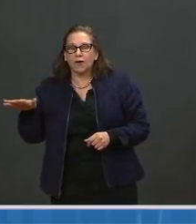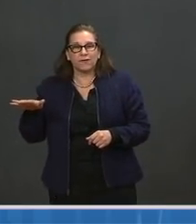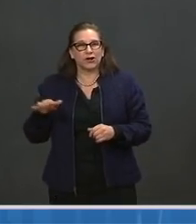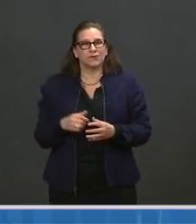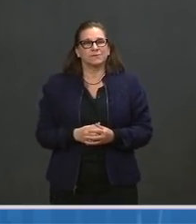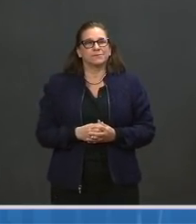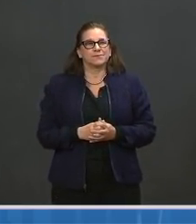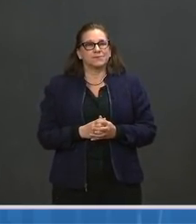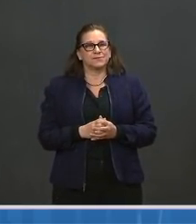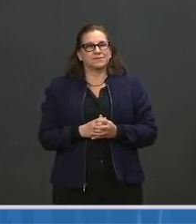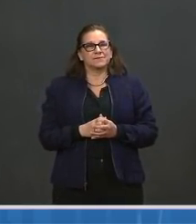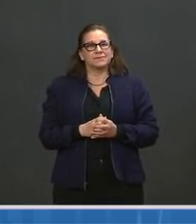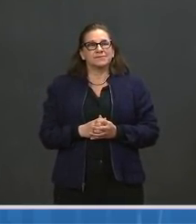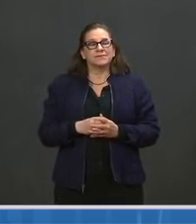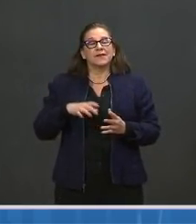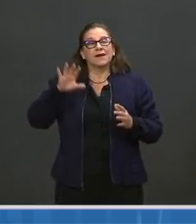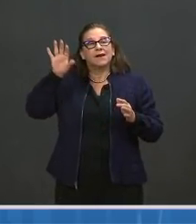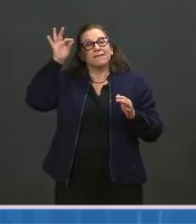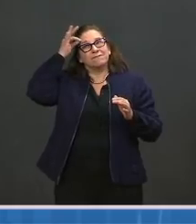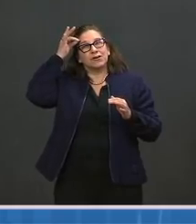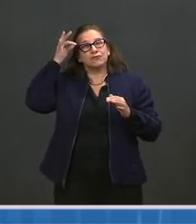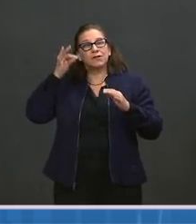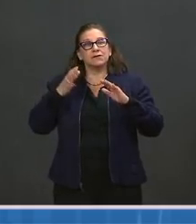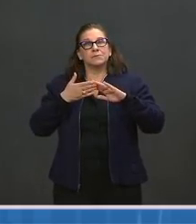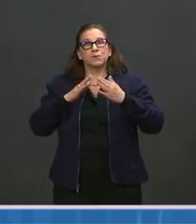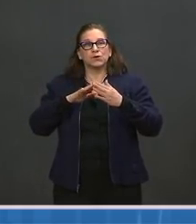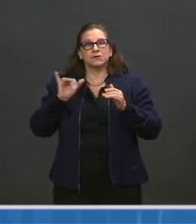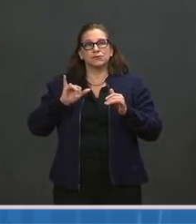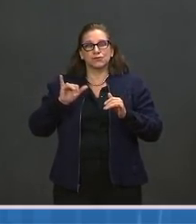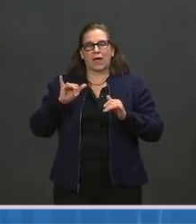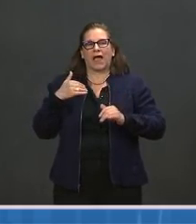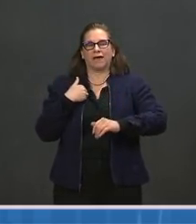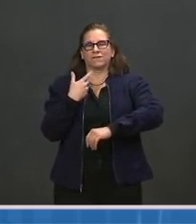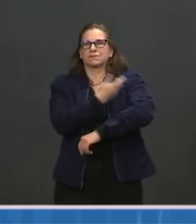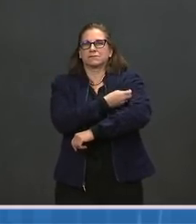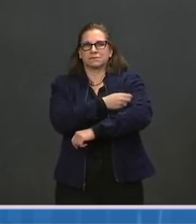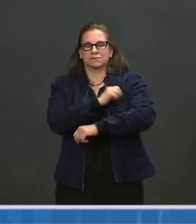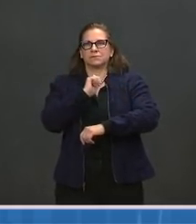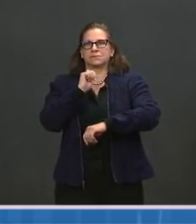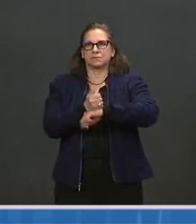The Yakima County CVC will be able to offer up to 1,200 shots per day.